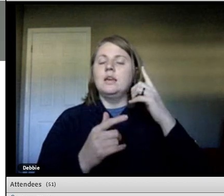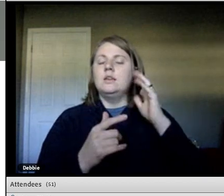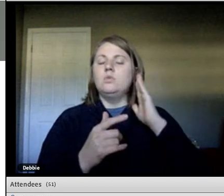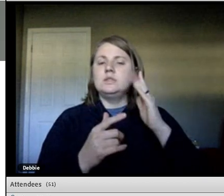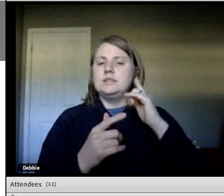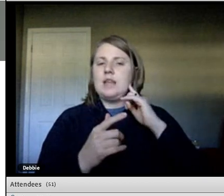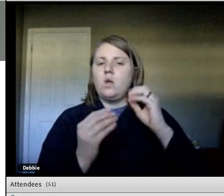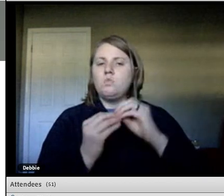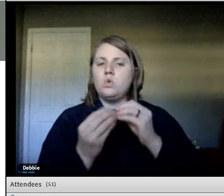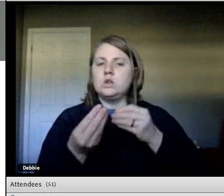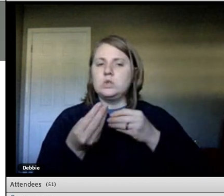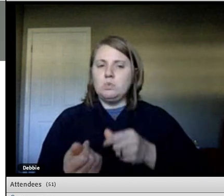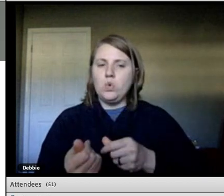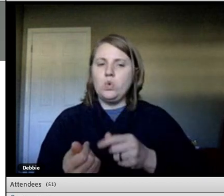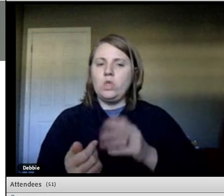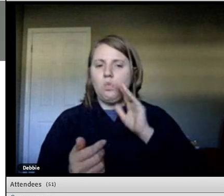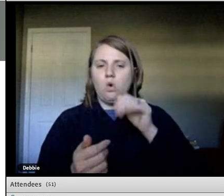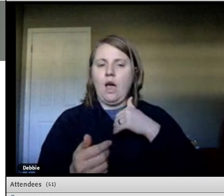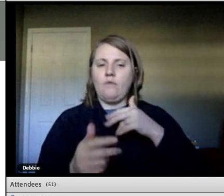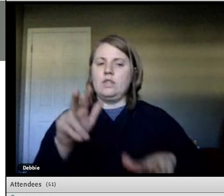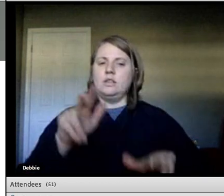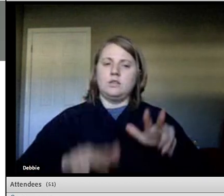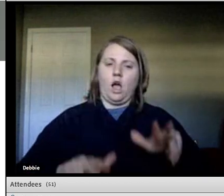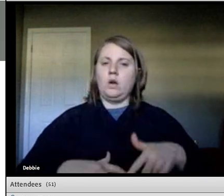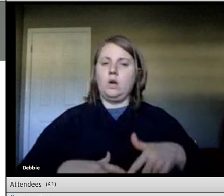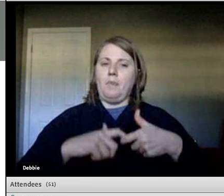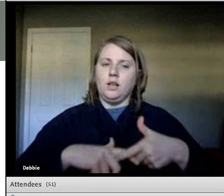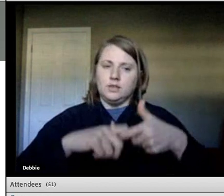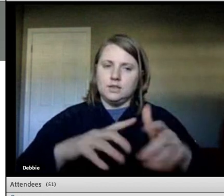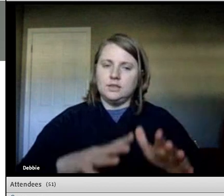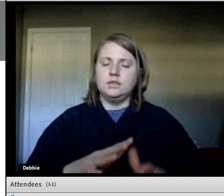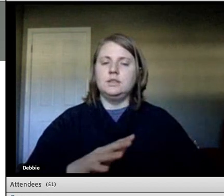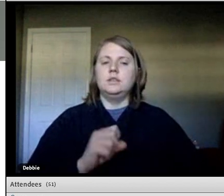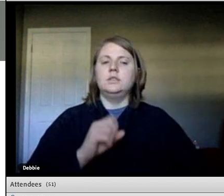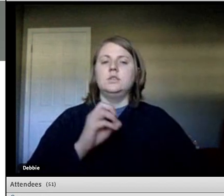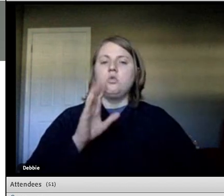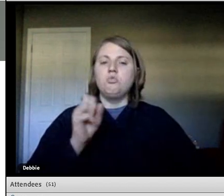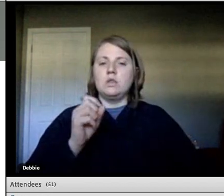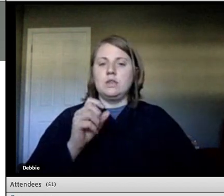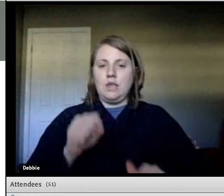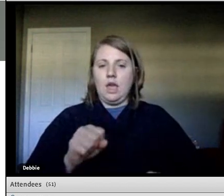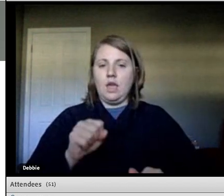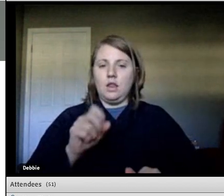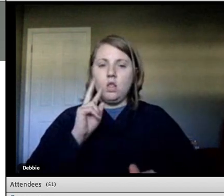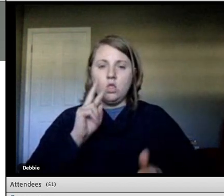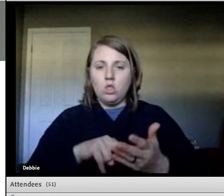So you can come in here and you can clean it up. You can see -- So if a dog barked, you could see a huge spike, and I could come in,